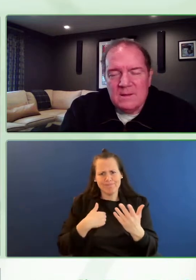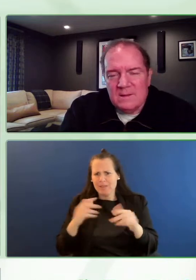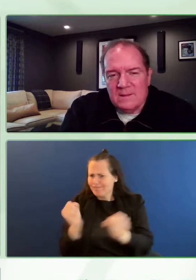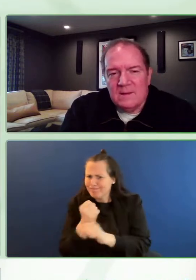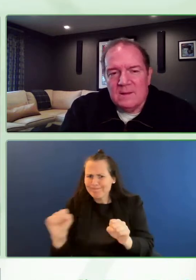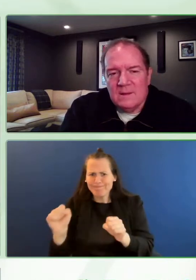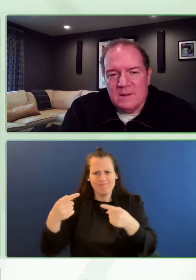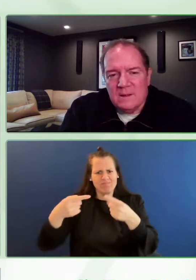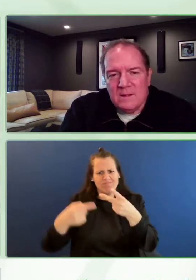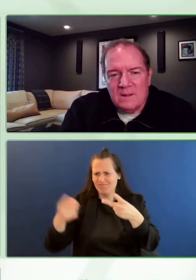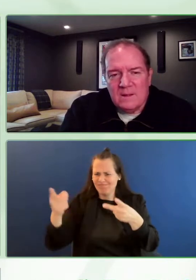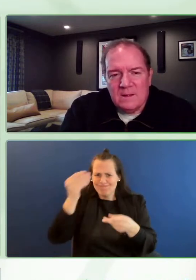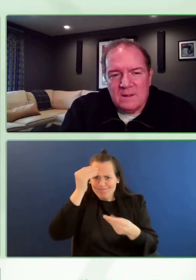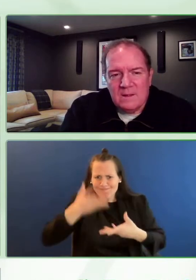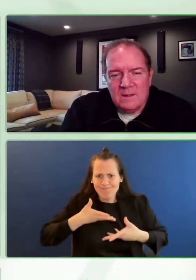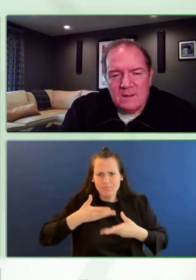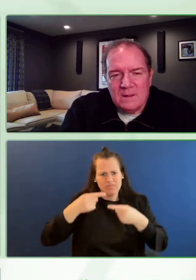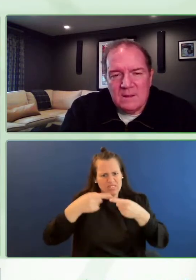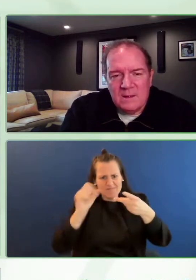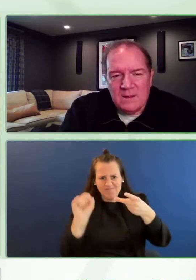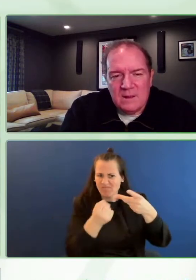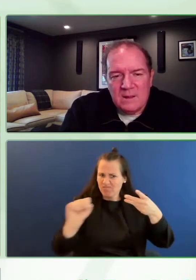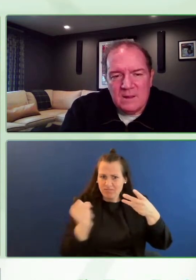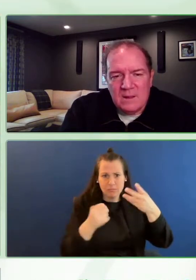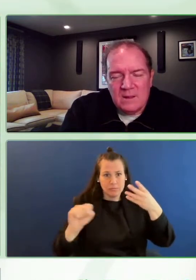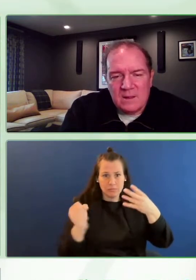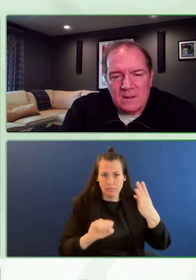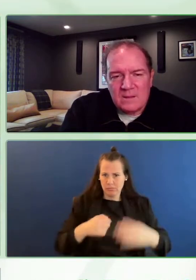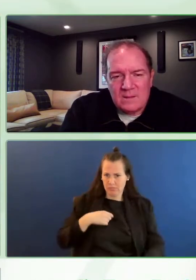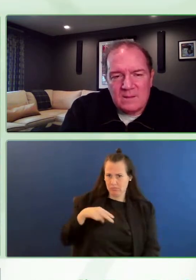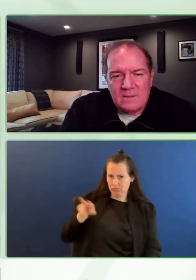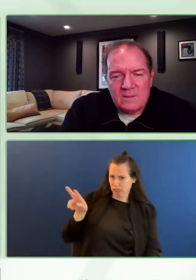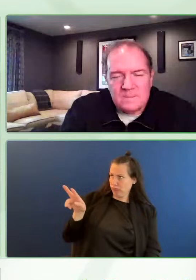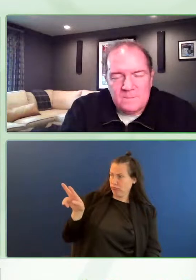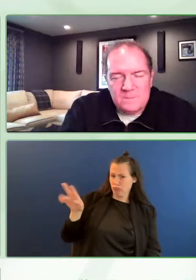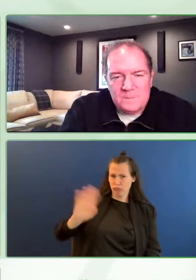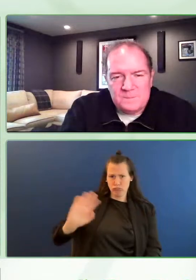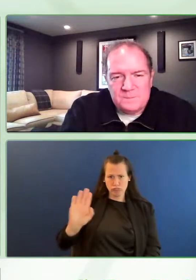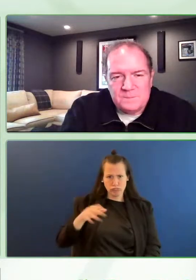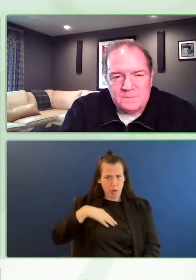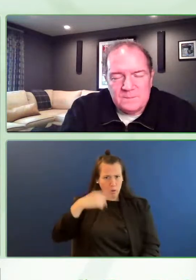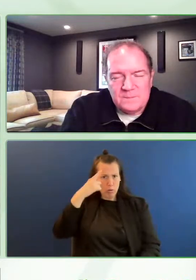I knew then that I would use my platform to make the world a better, more accessible place for all.